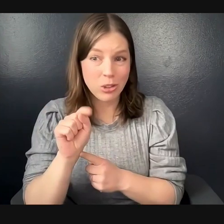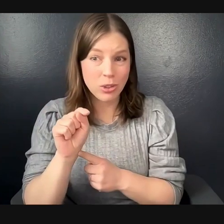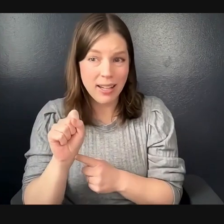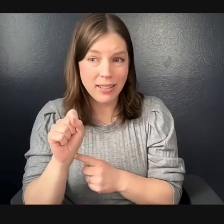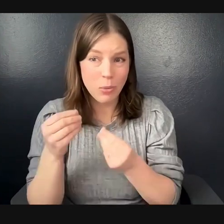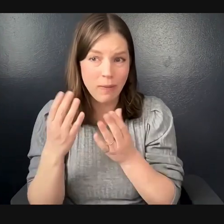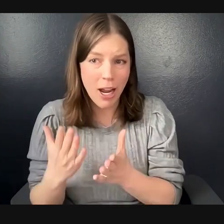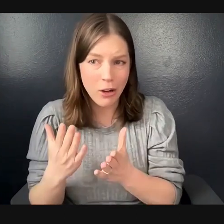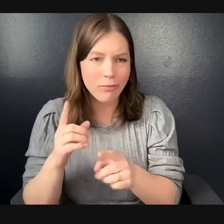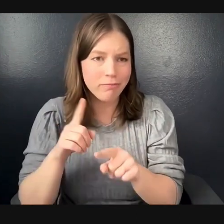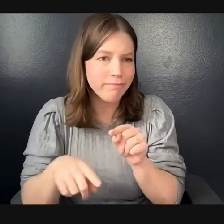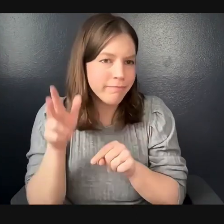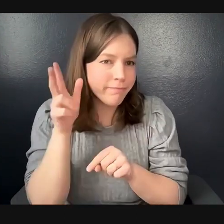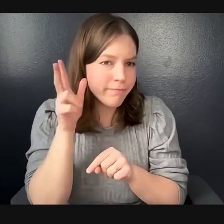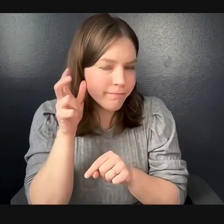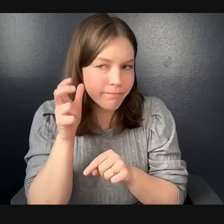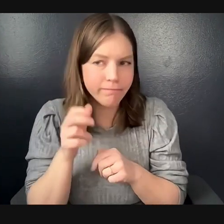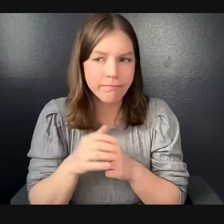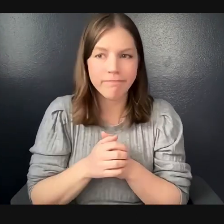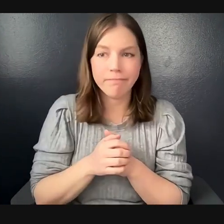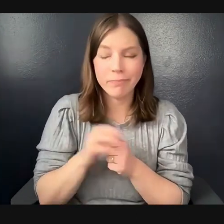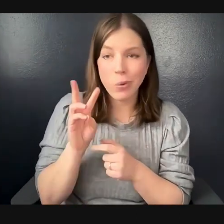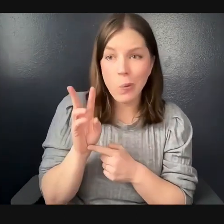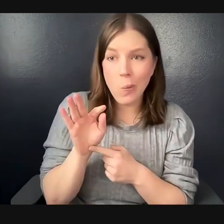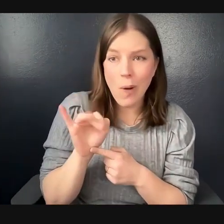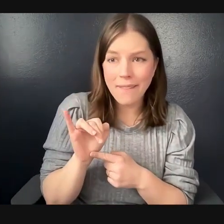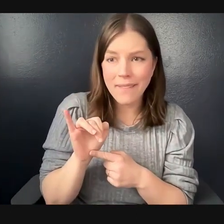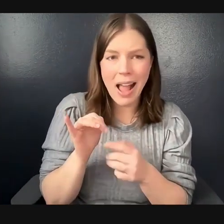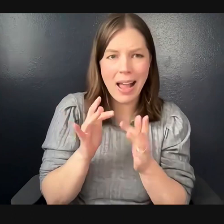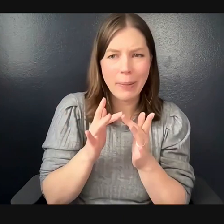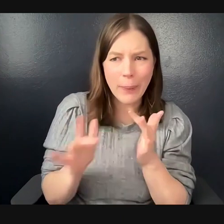and the remote captioner cannot hear them.